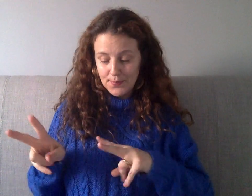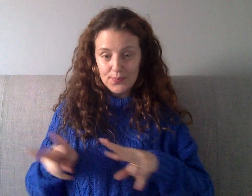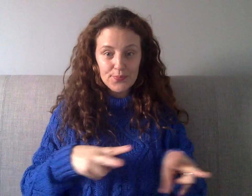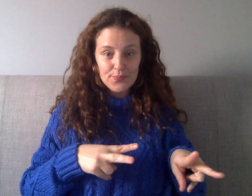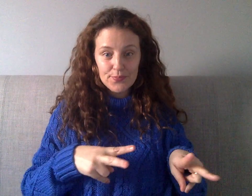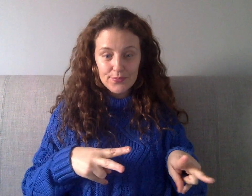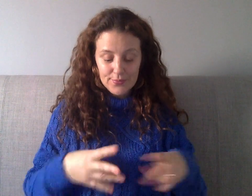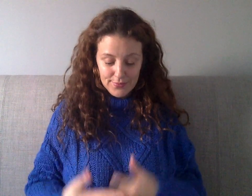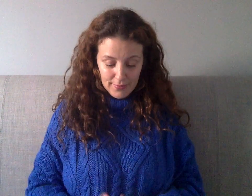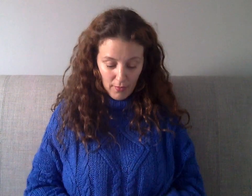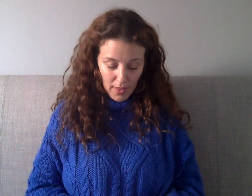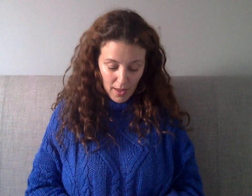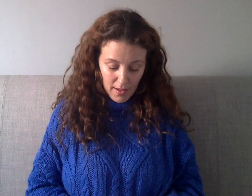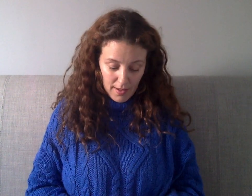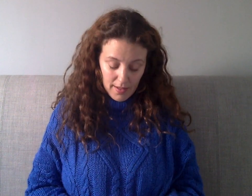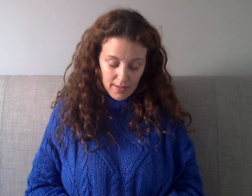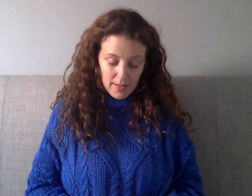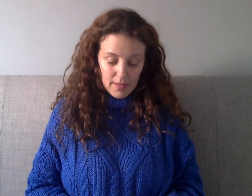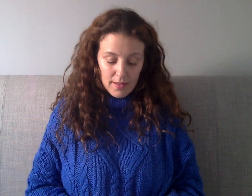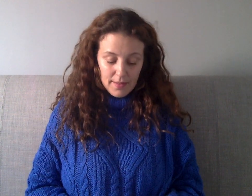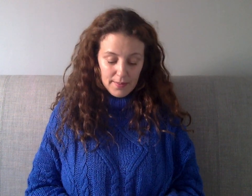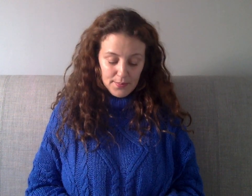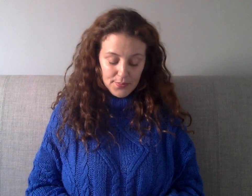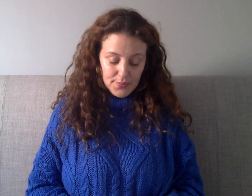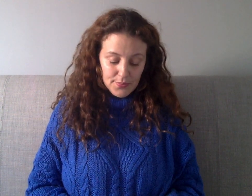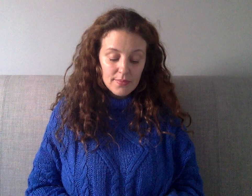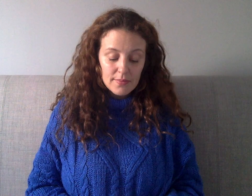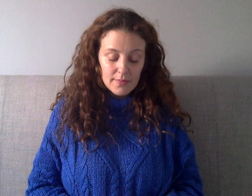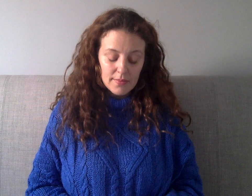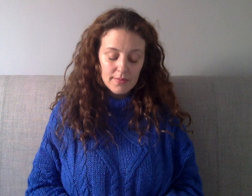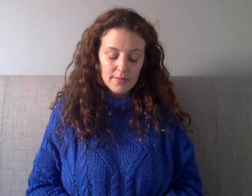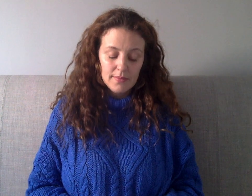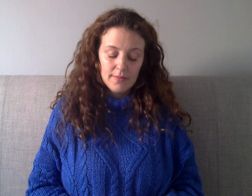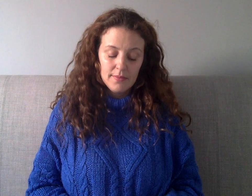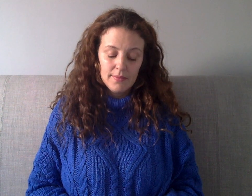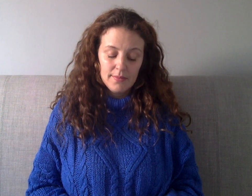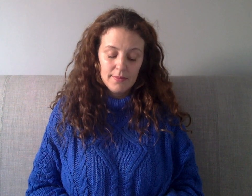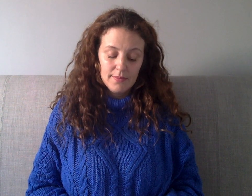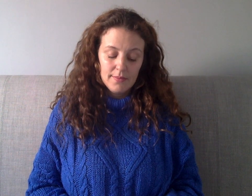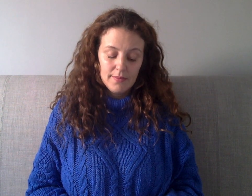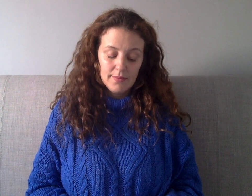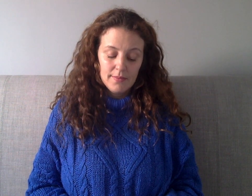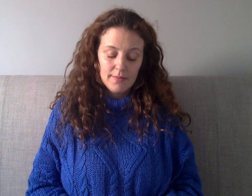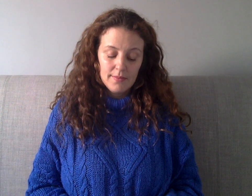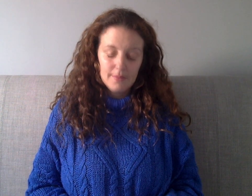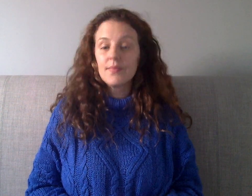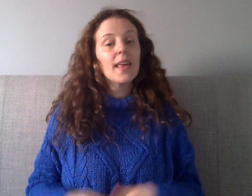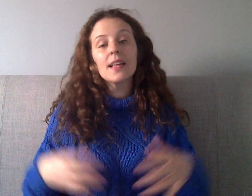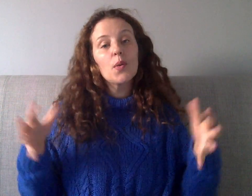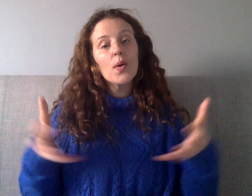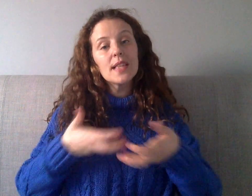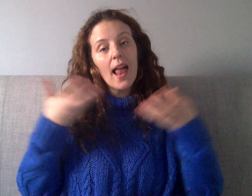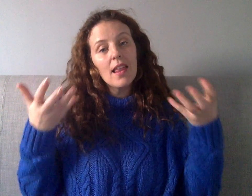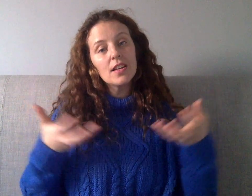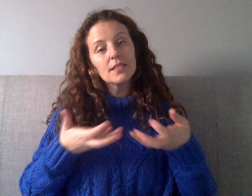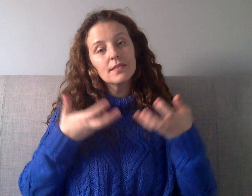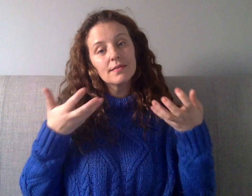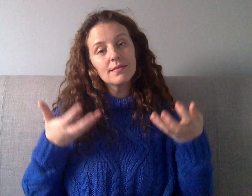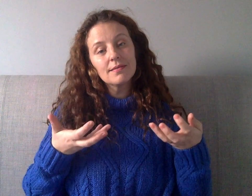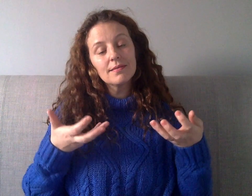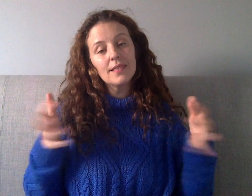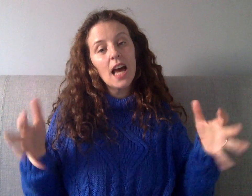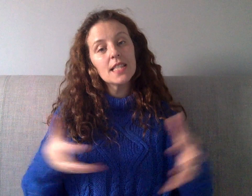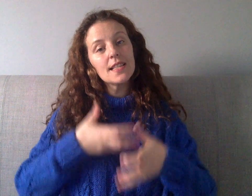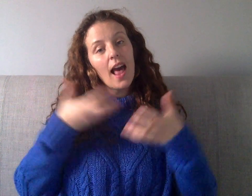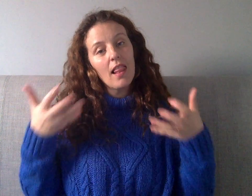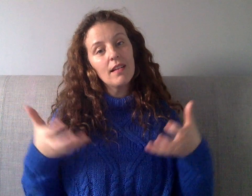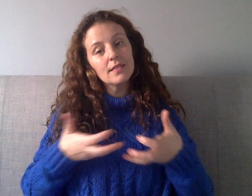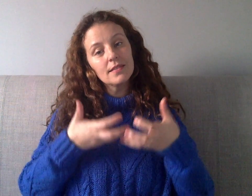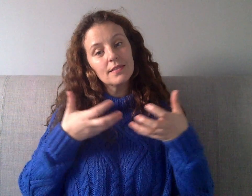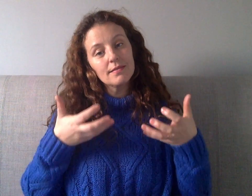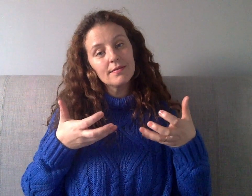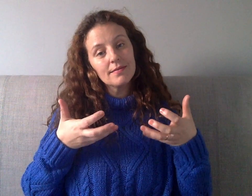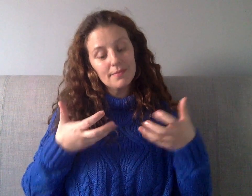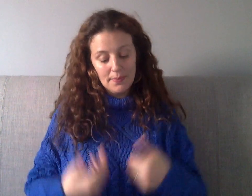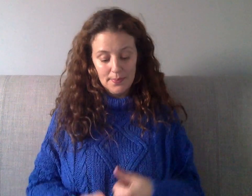SALAD